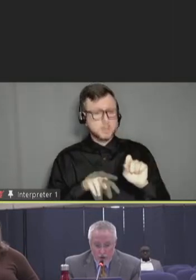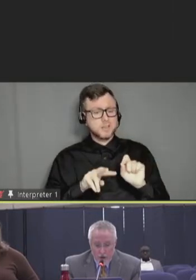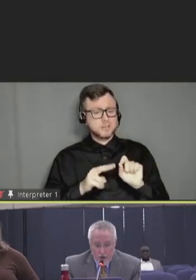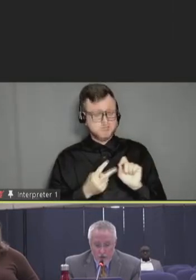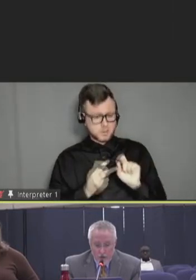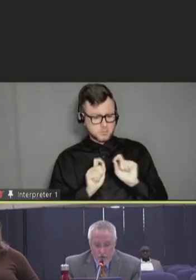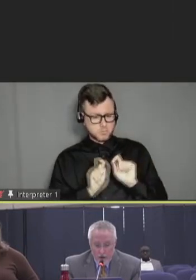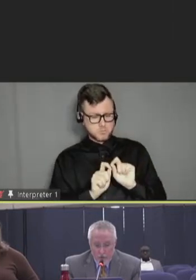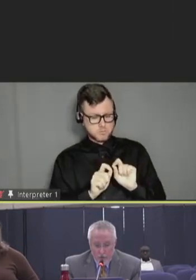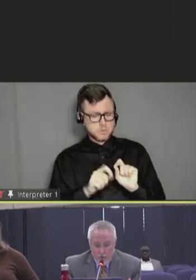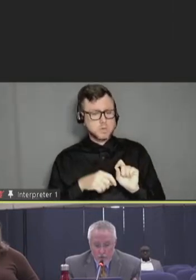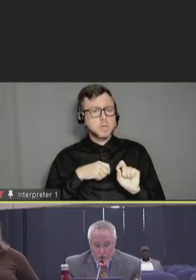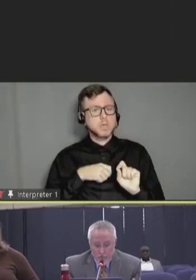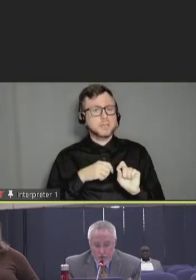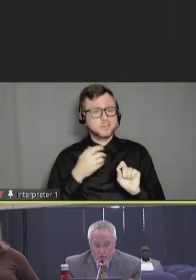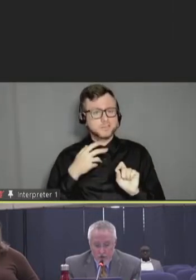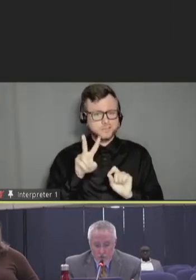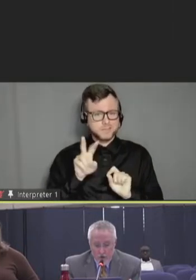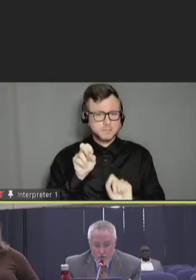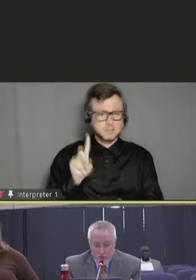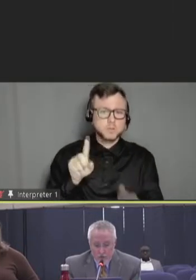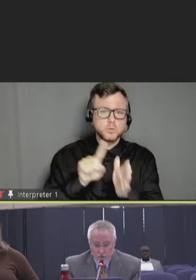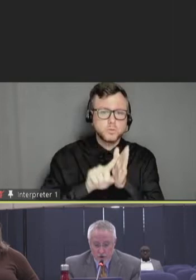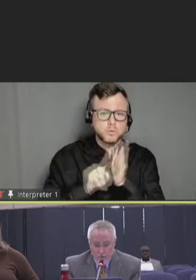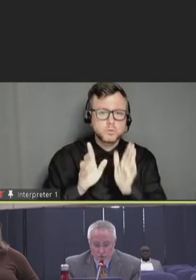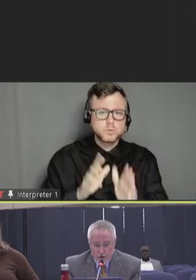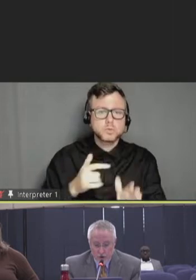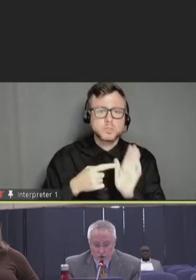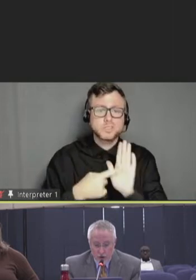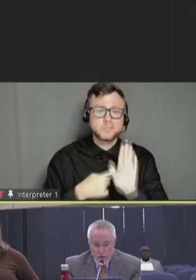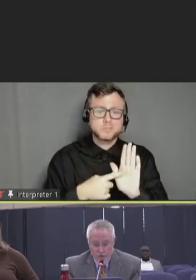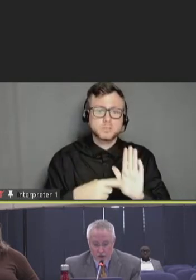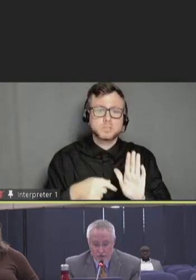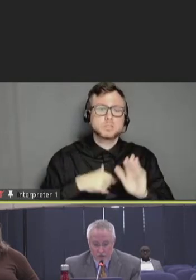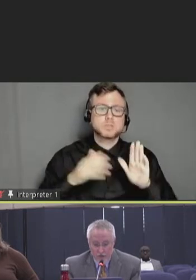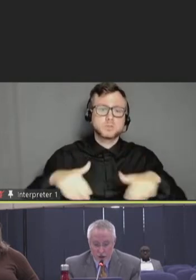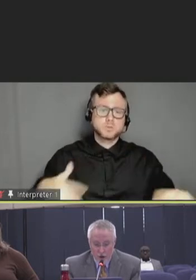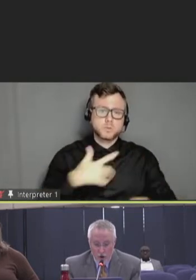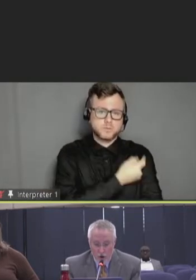Under the second bullet, we've got, "VSD researchers demonstrated childhood vaccines have not caused